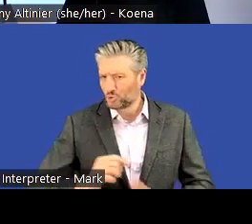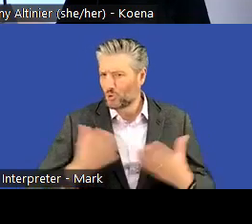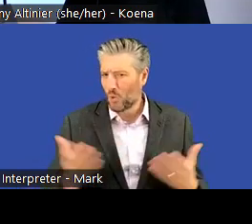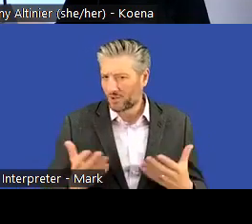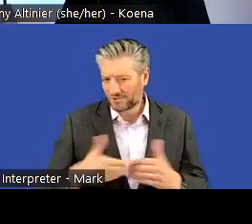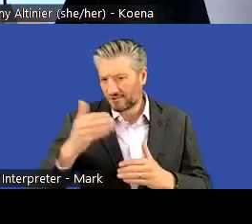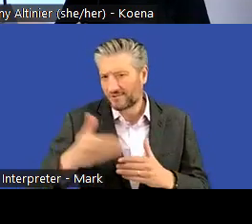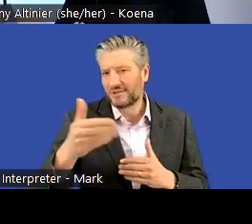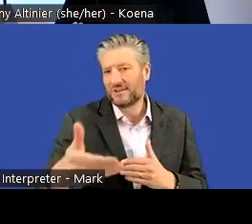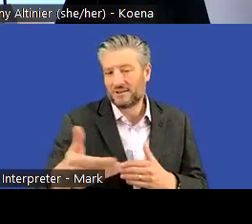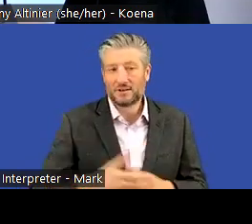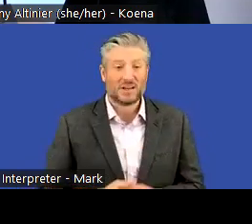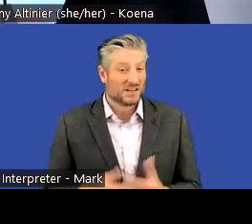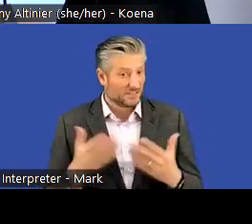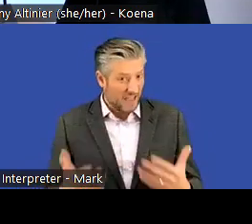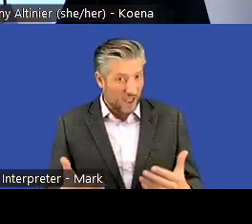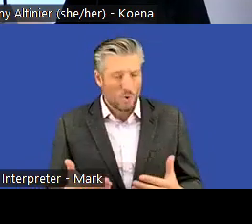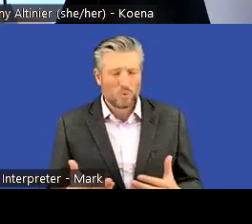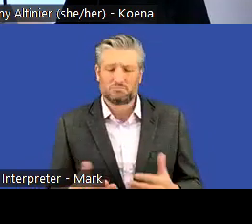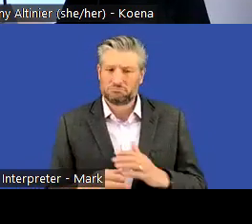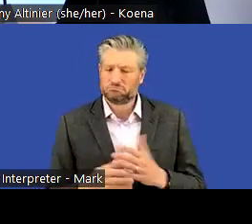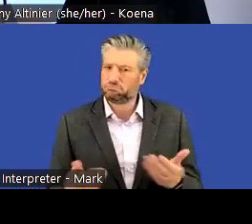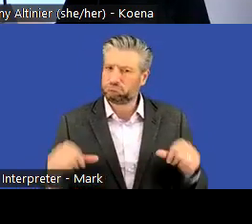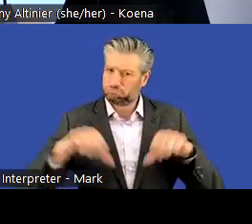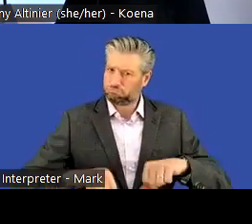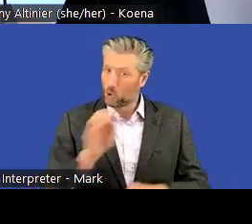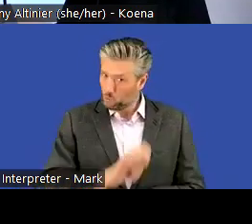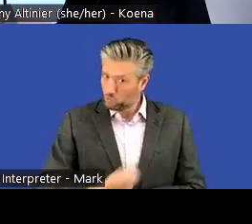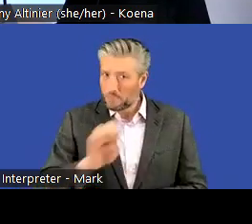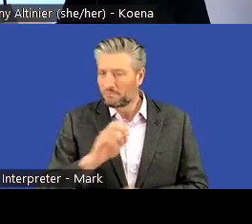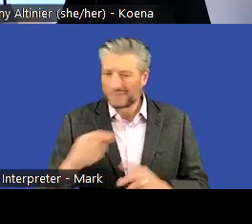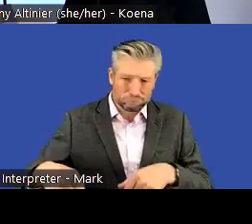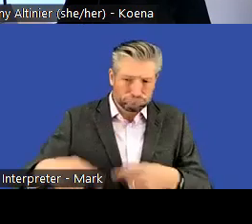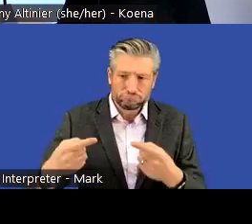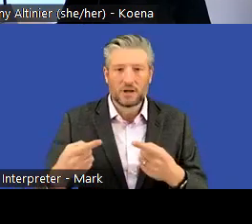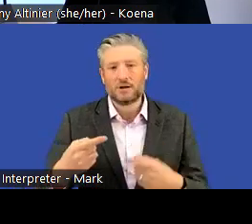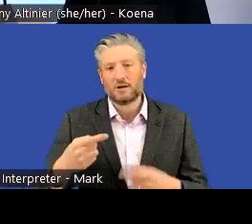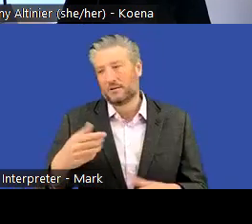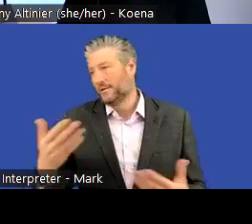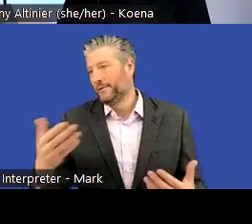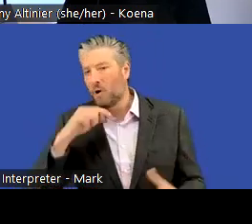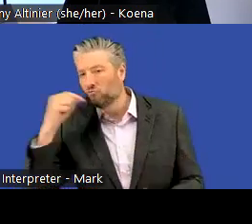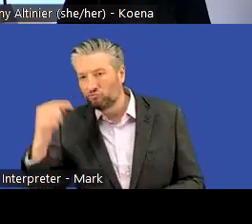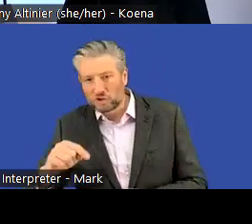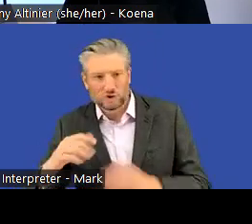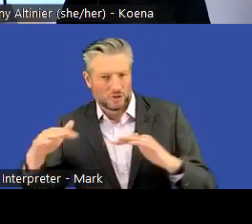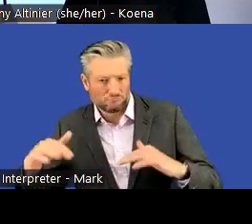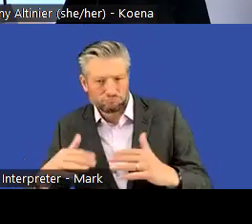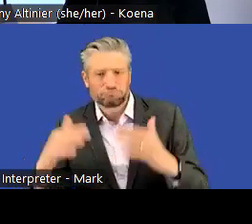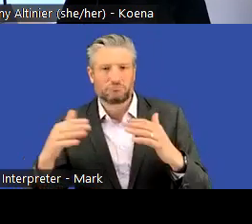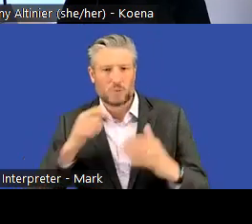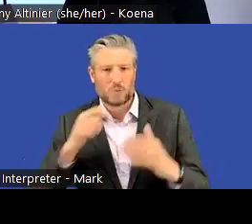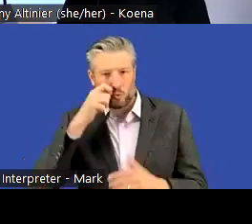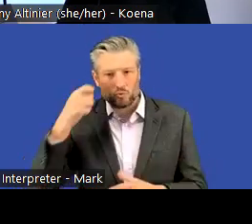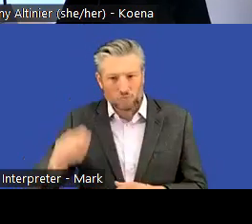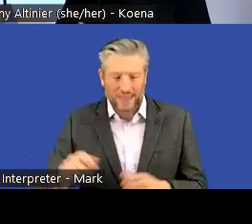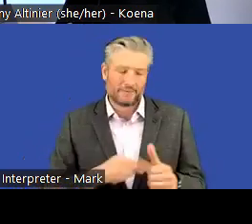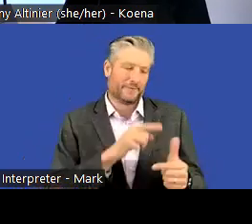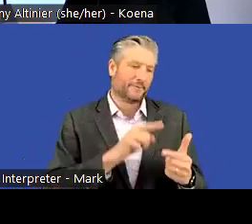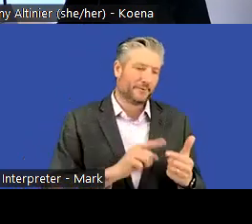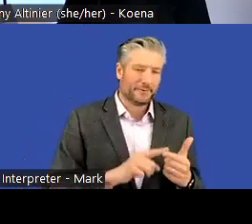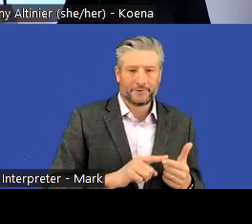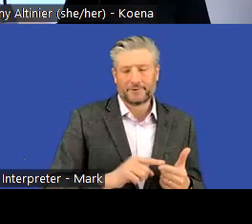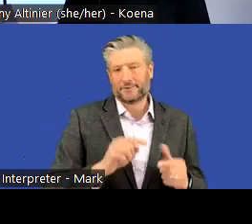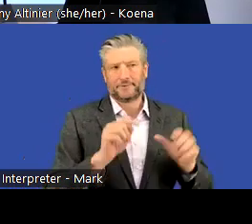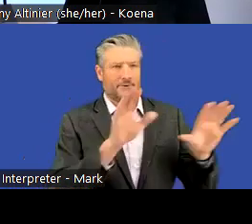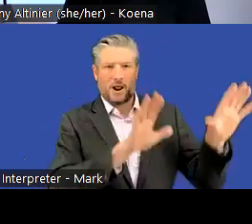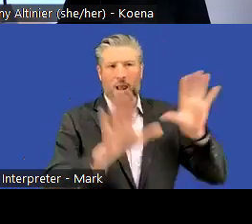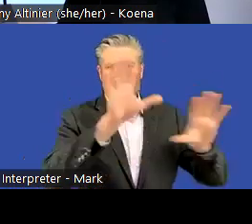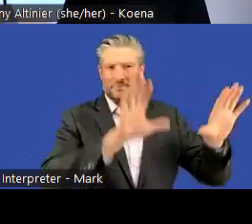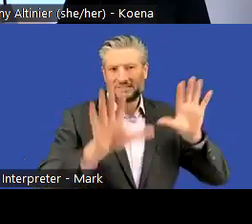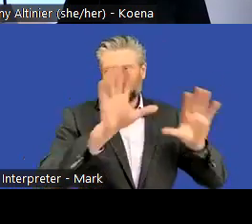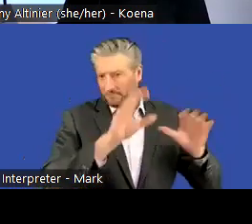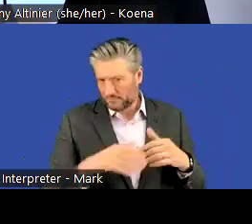Military with Ukraine, it's a symptom of a political crisis.